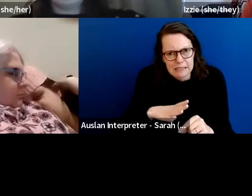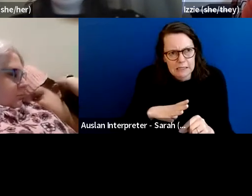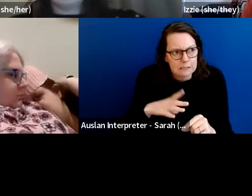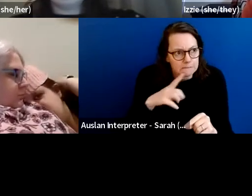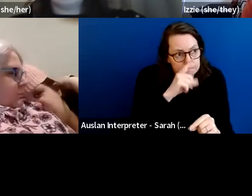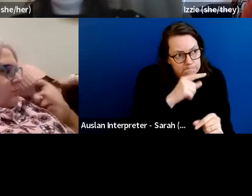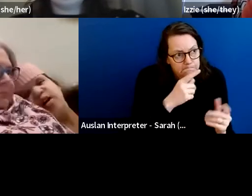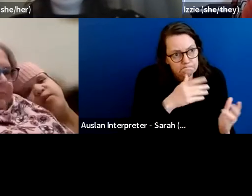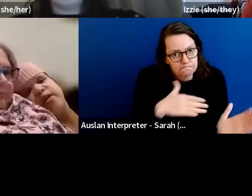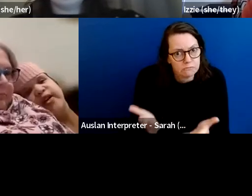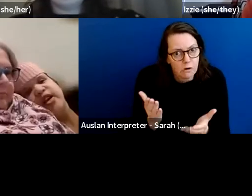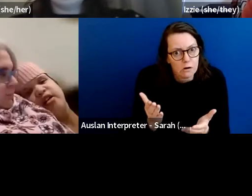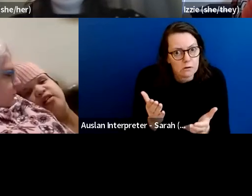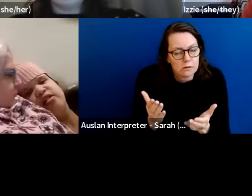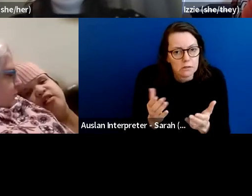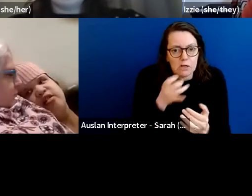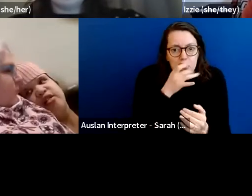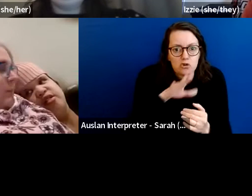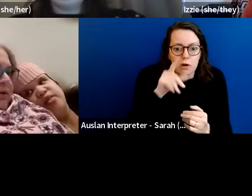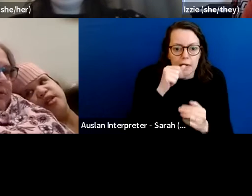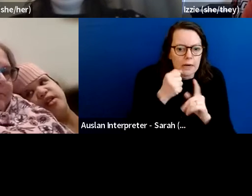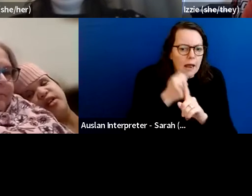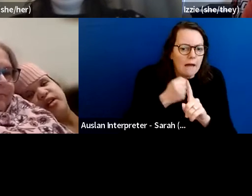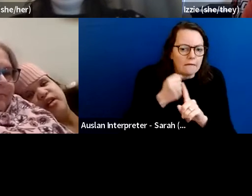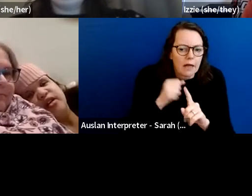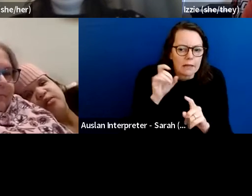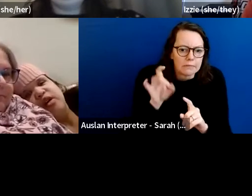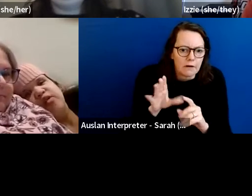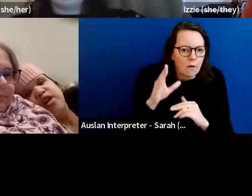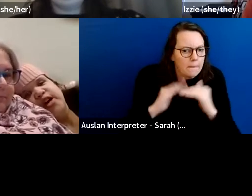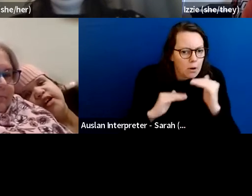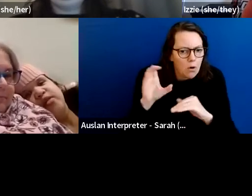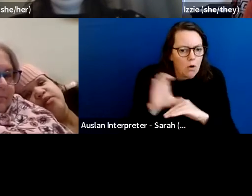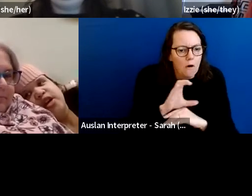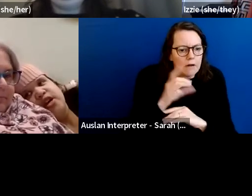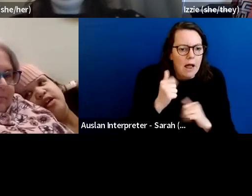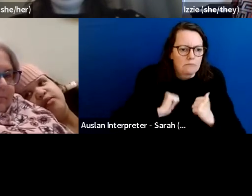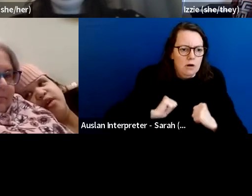You can help children learn to advocate for themselves by building their confidence and giving them practice.